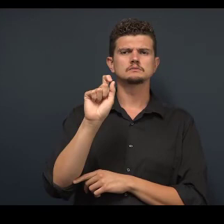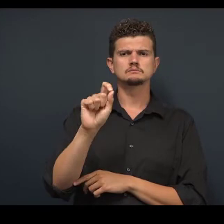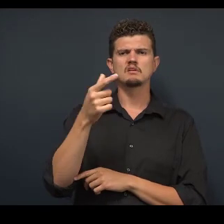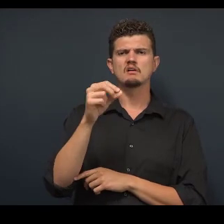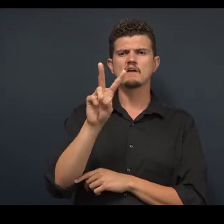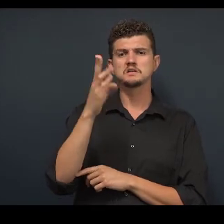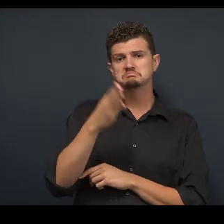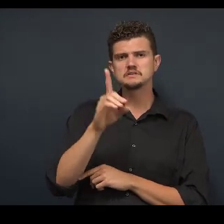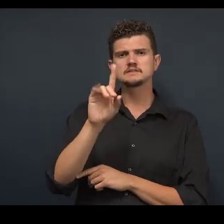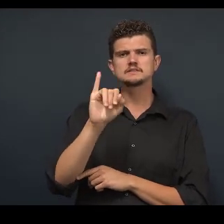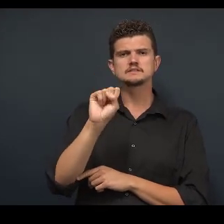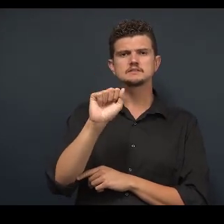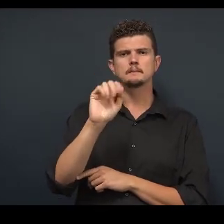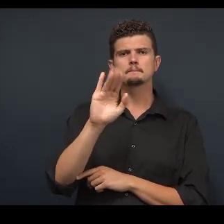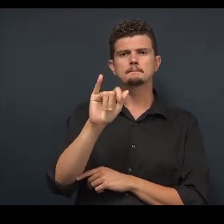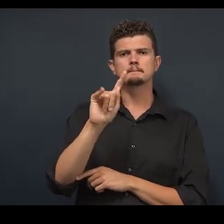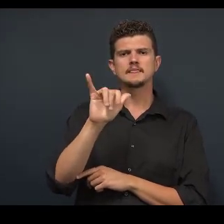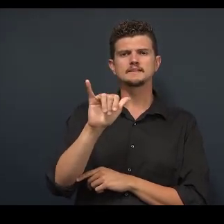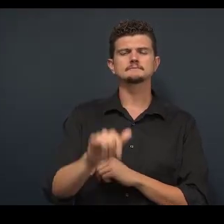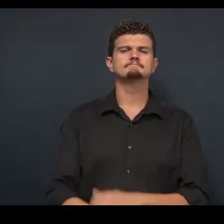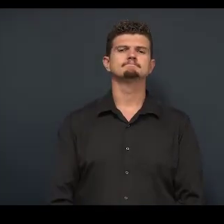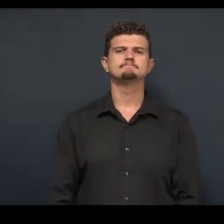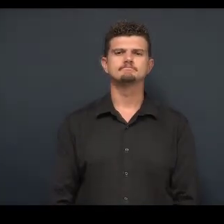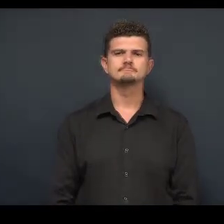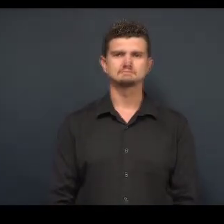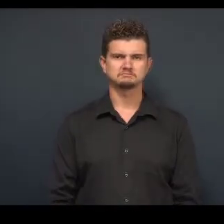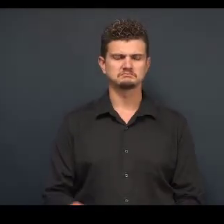Find it at NCcourts dot gov slash disability.